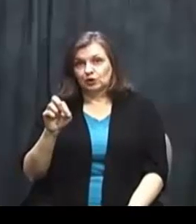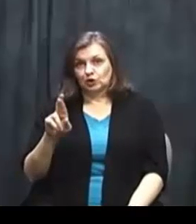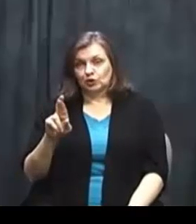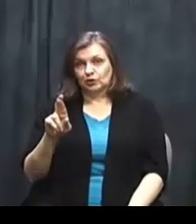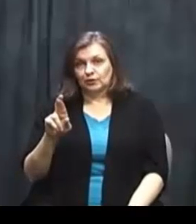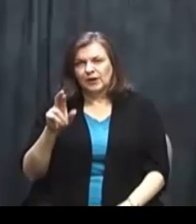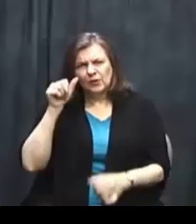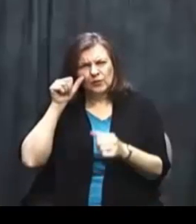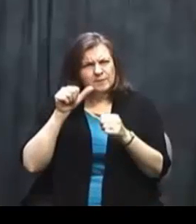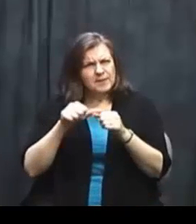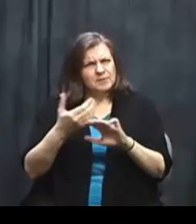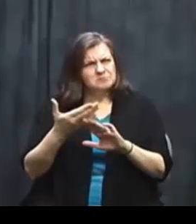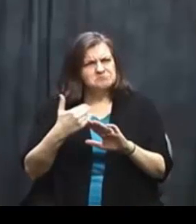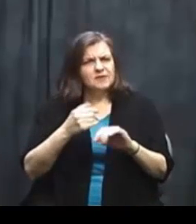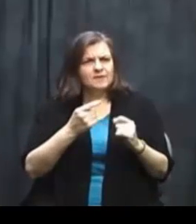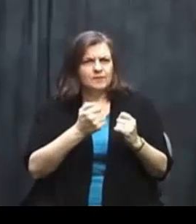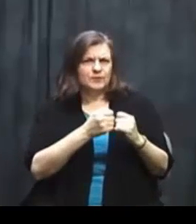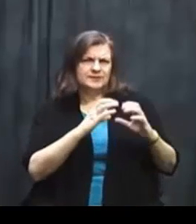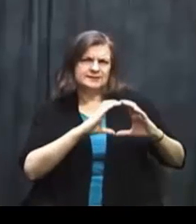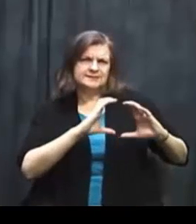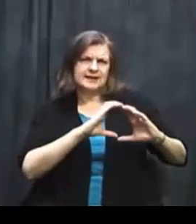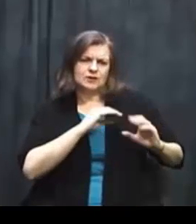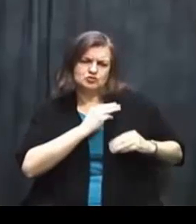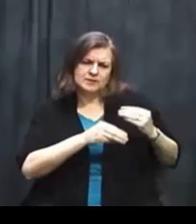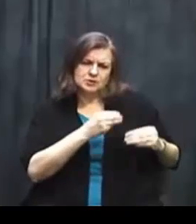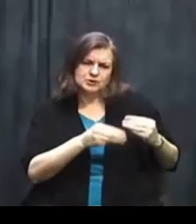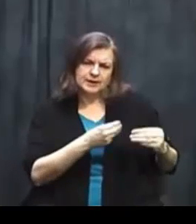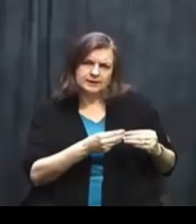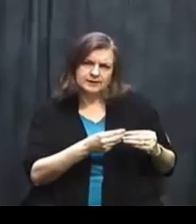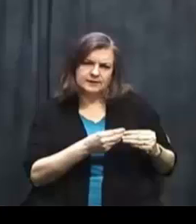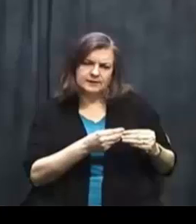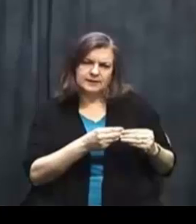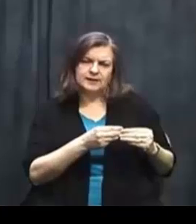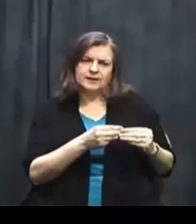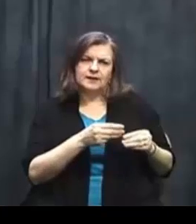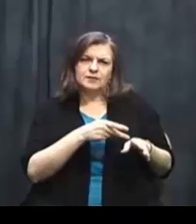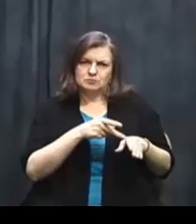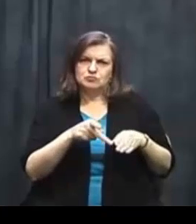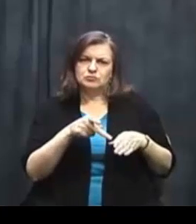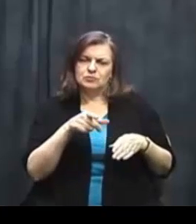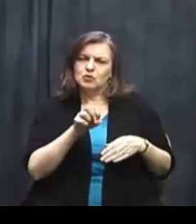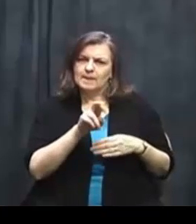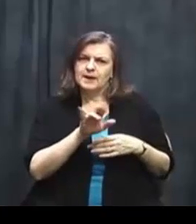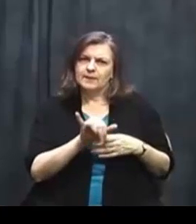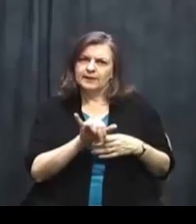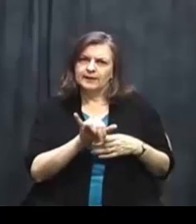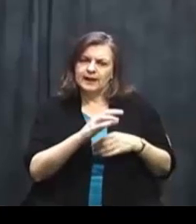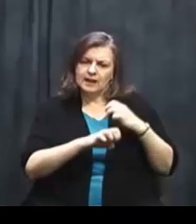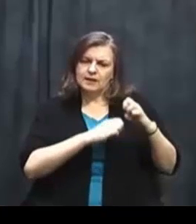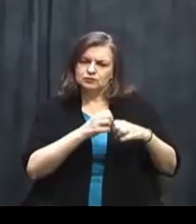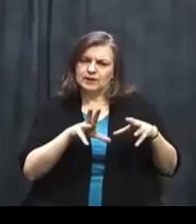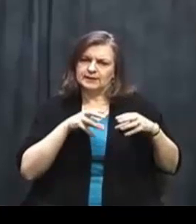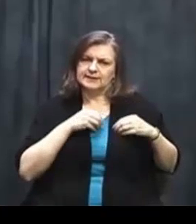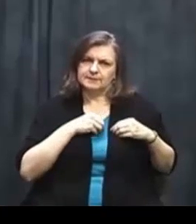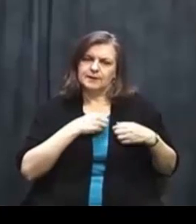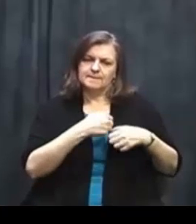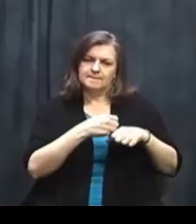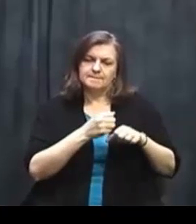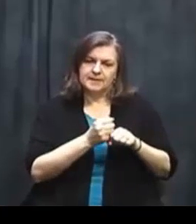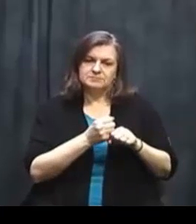we saw this in cellular respiration as oxygen it makes sure cell respiration efficient